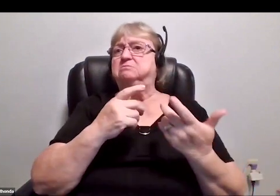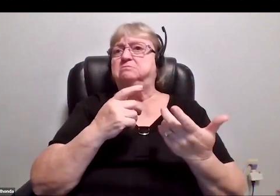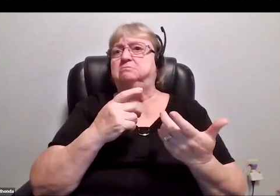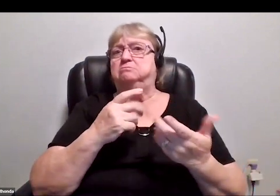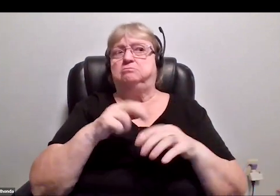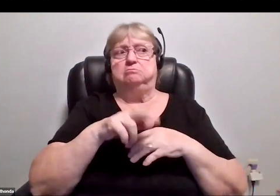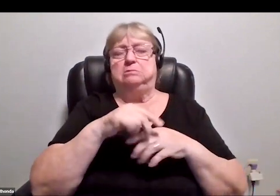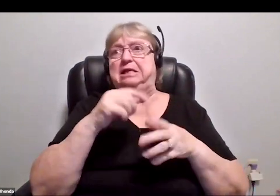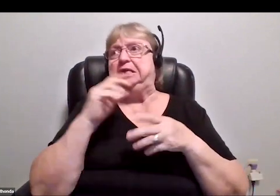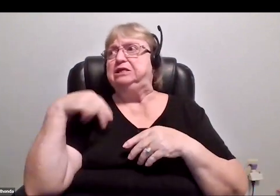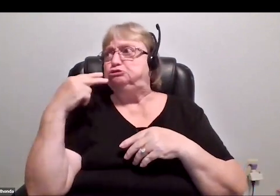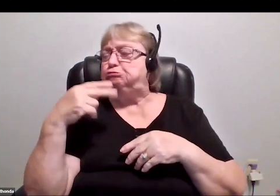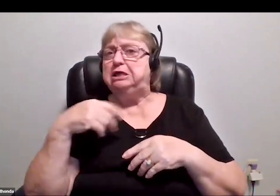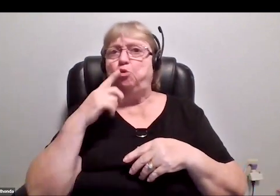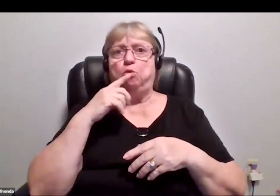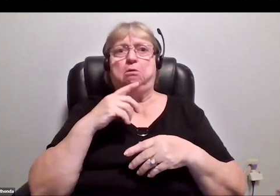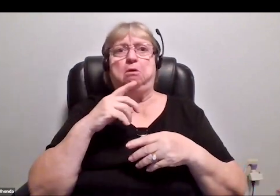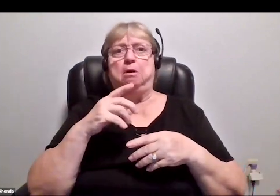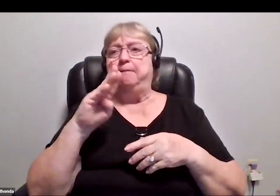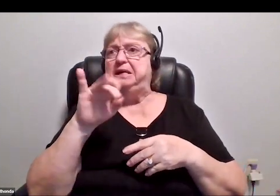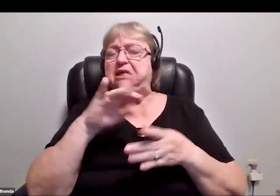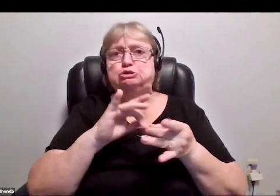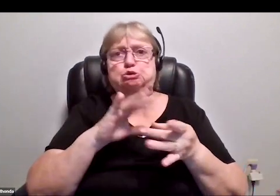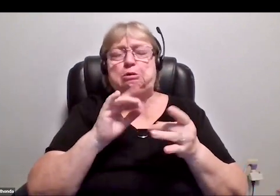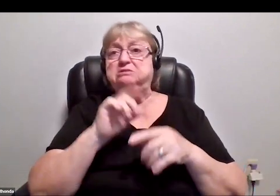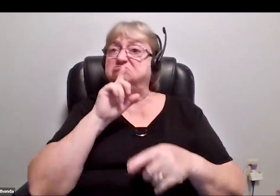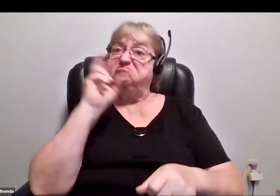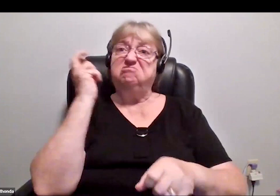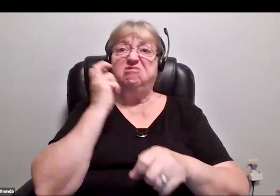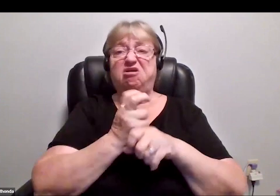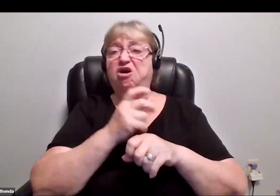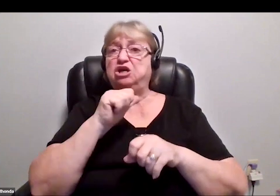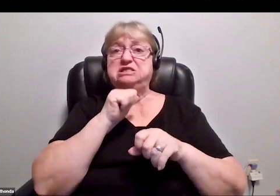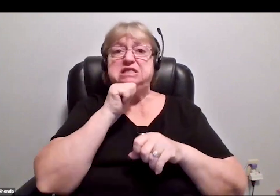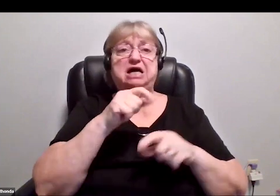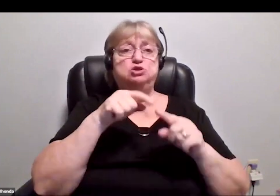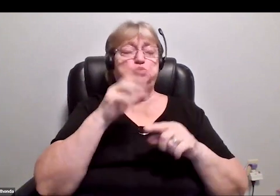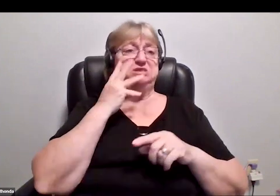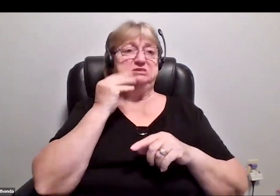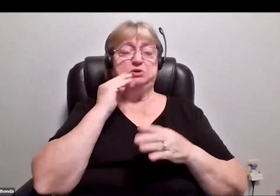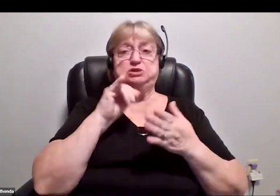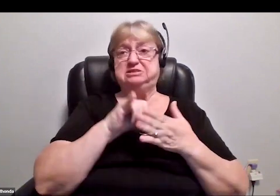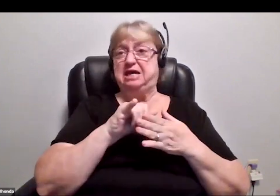that it's hard not to experience this, especially when so many technologies